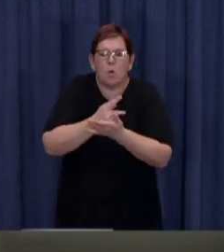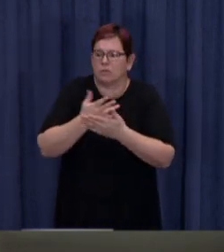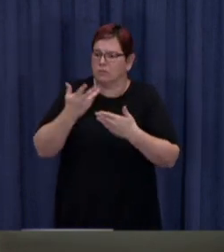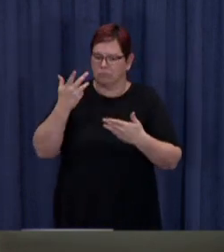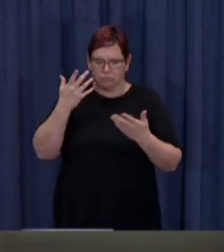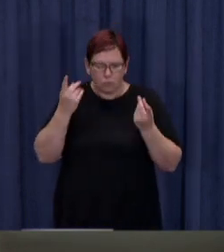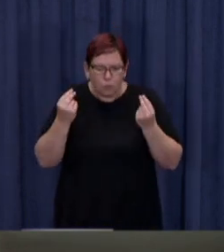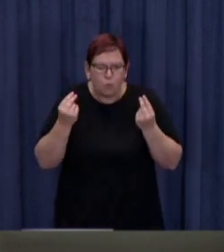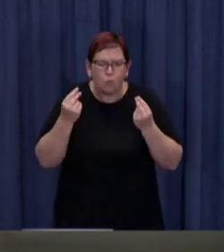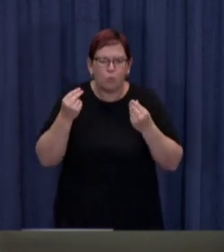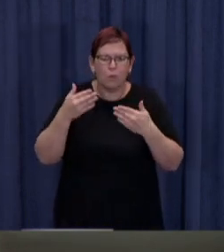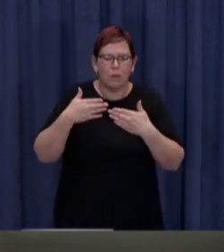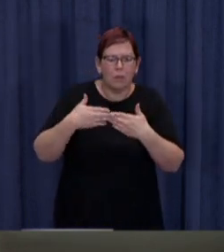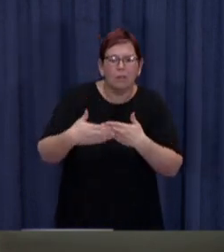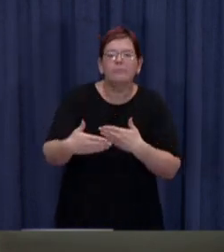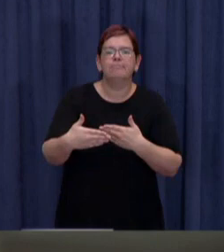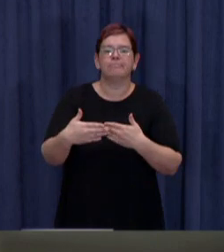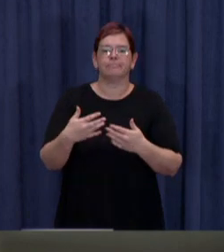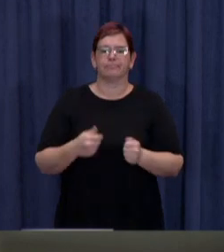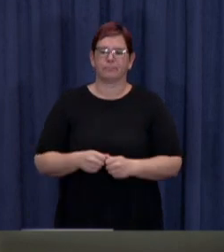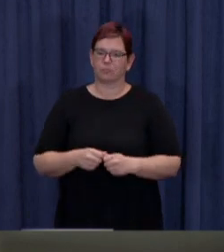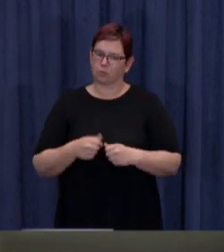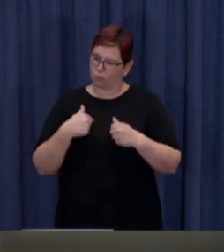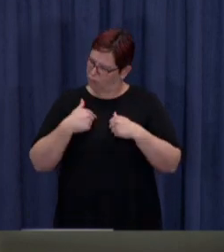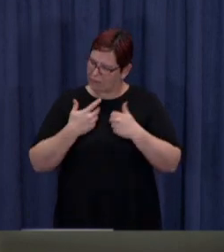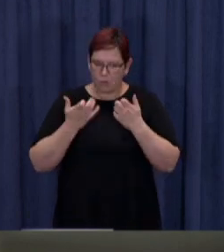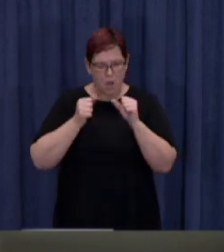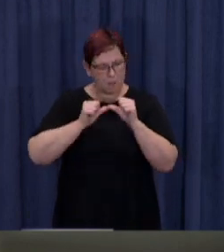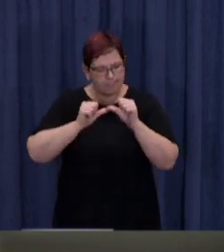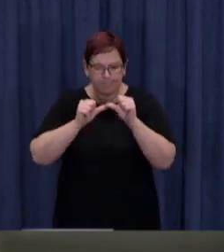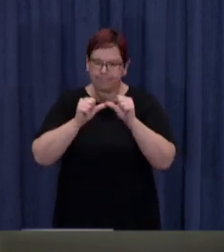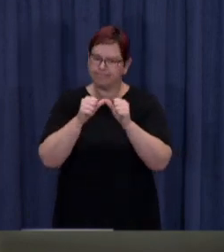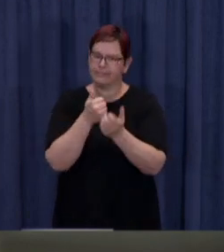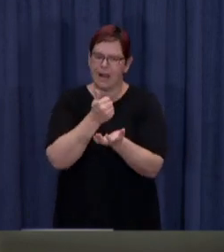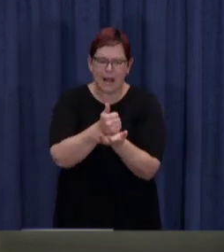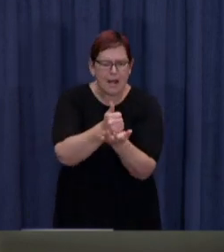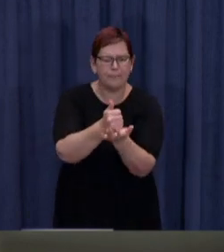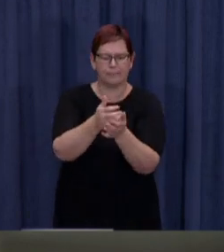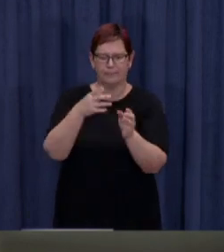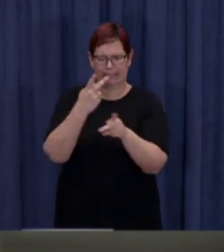functioning and safe and as healthy as possible right now across Toronto our